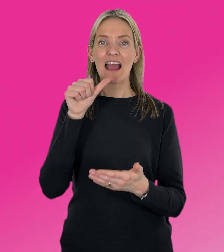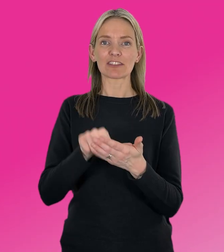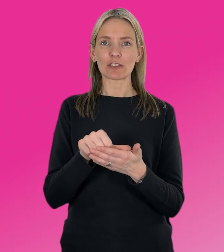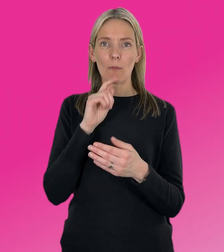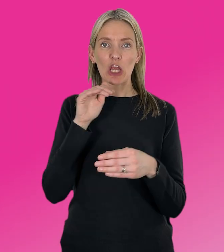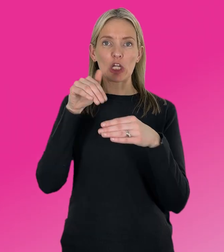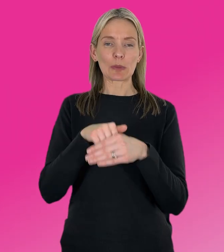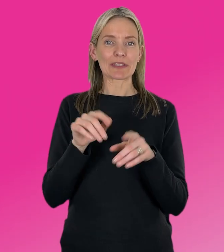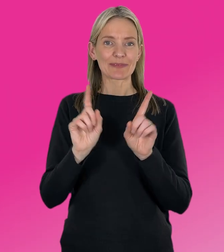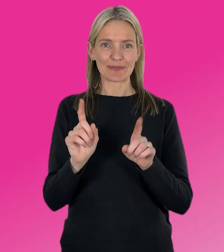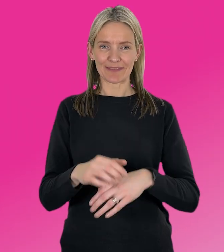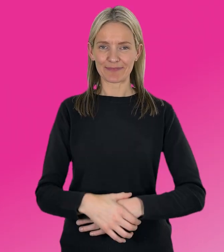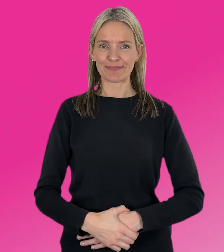The letter will include: